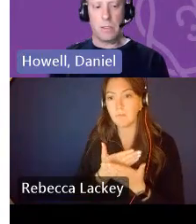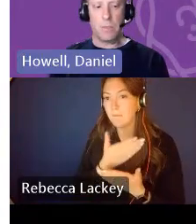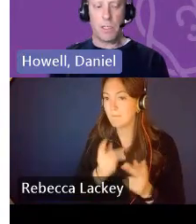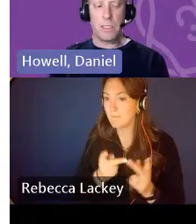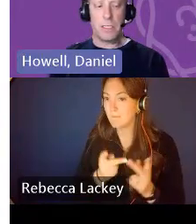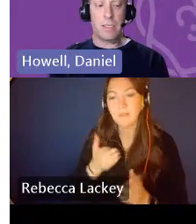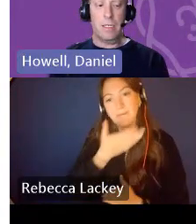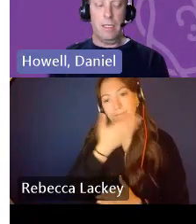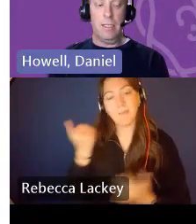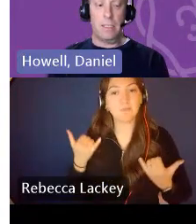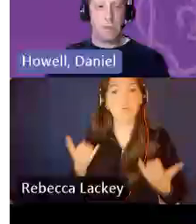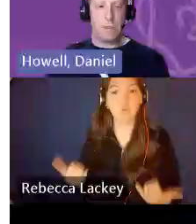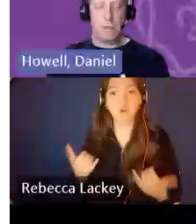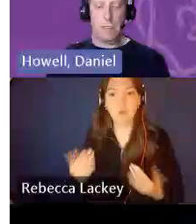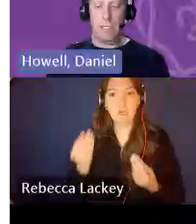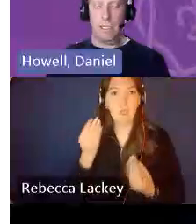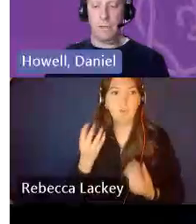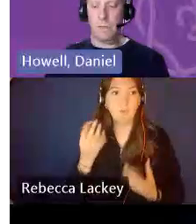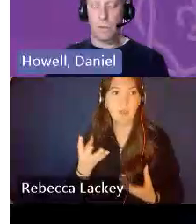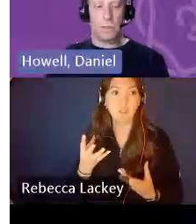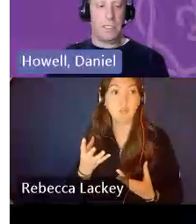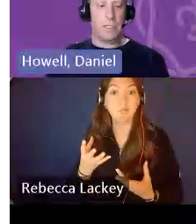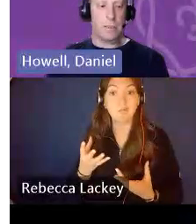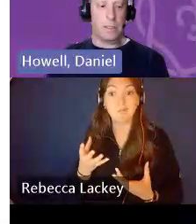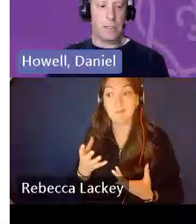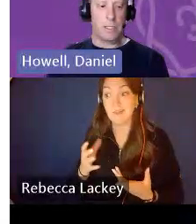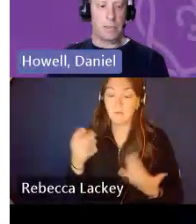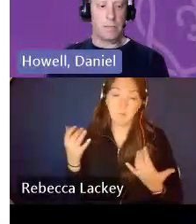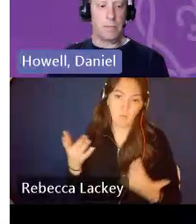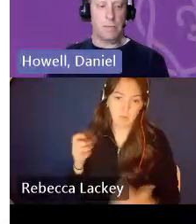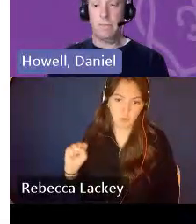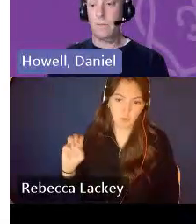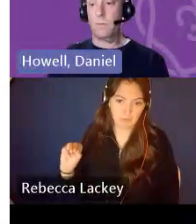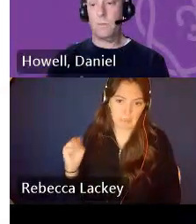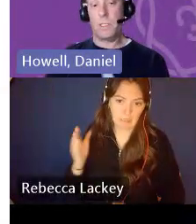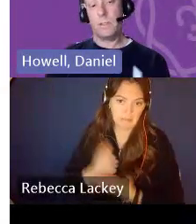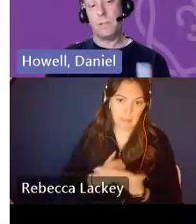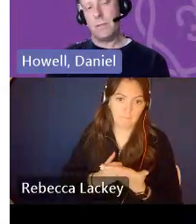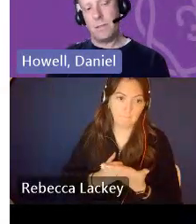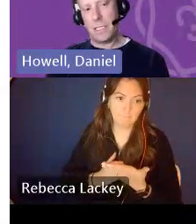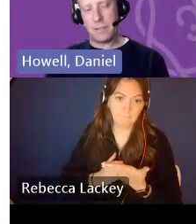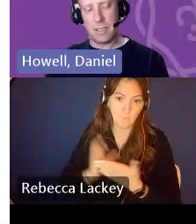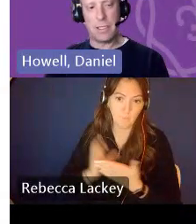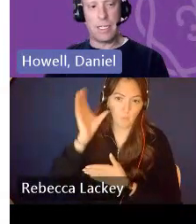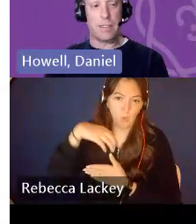on the project. I know in the the age of social media, you can get some weird things kind of